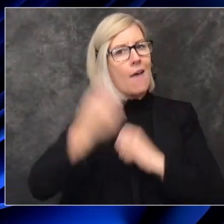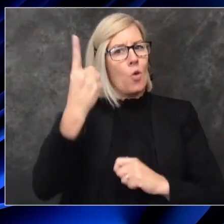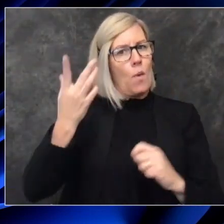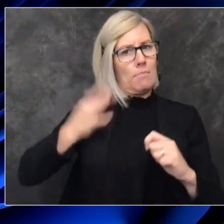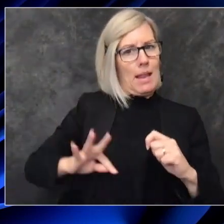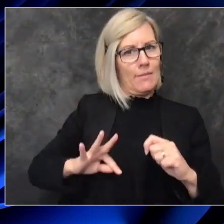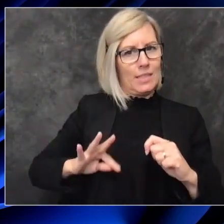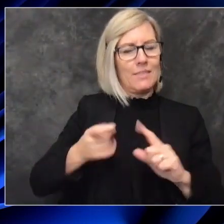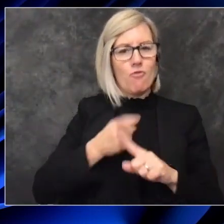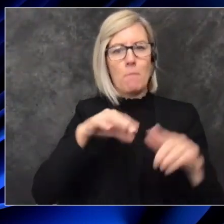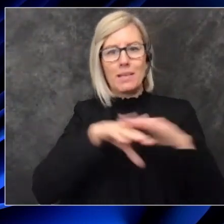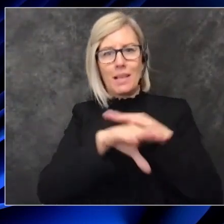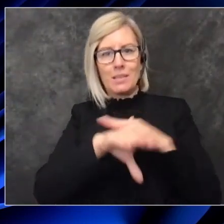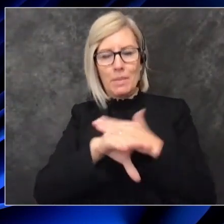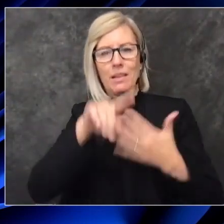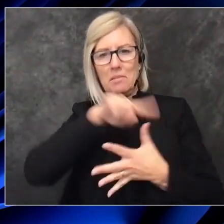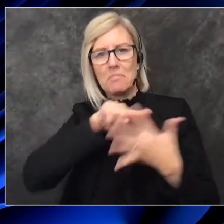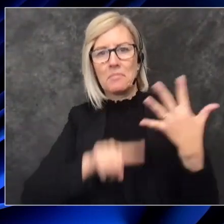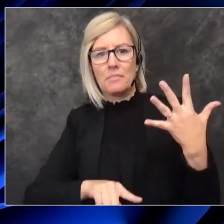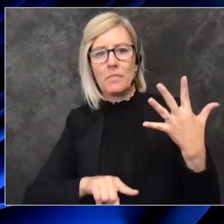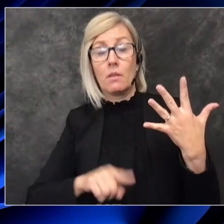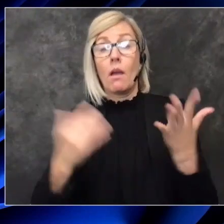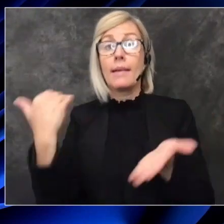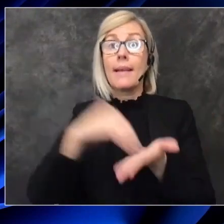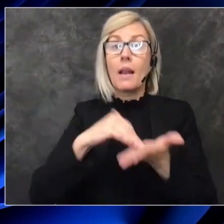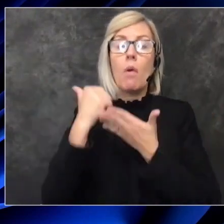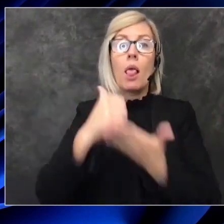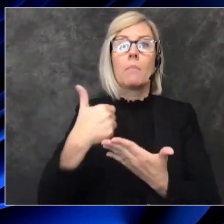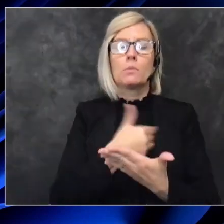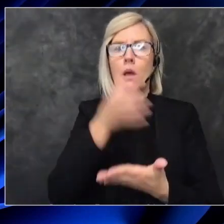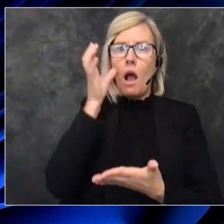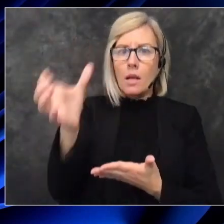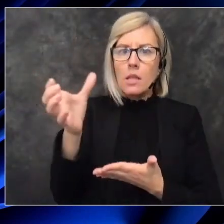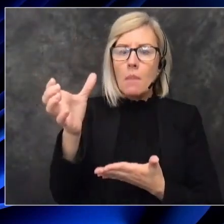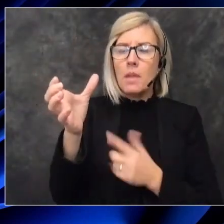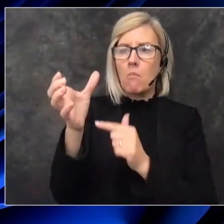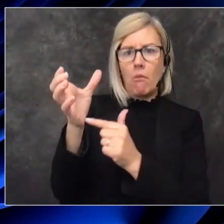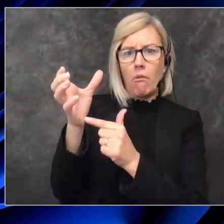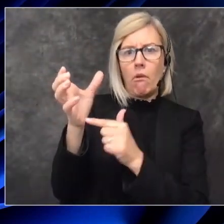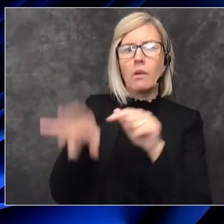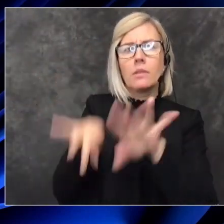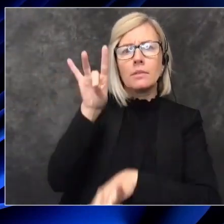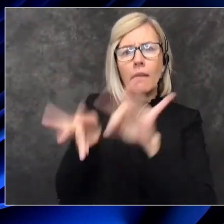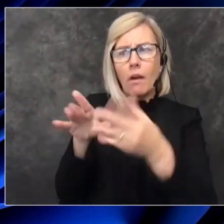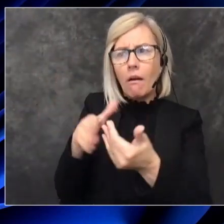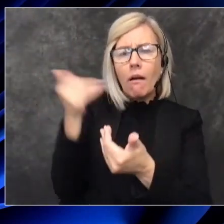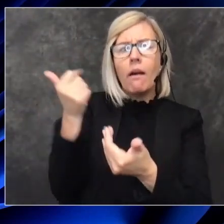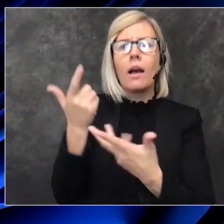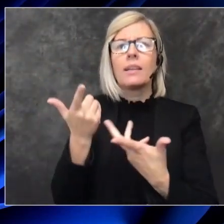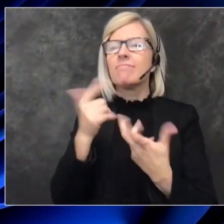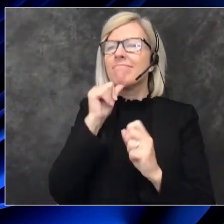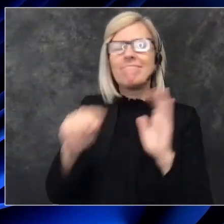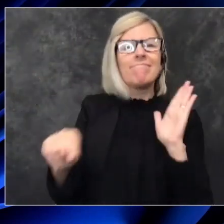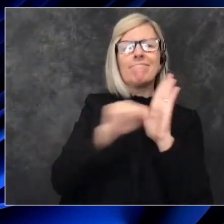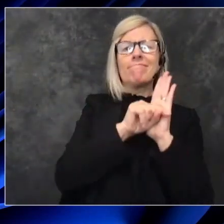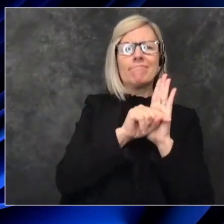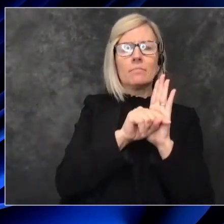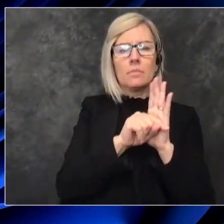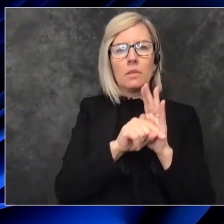This again is going to help us with this concept of discoverability. Non stigmatizing just features that routinely empower everybody